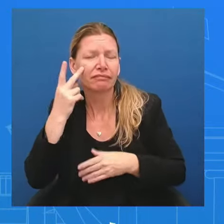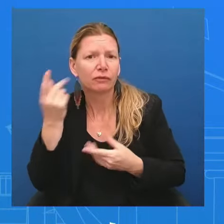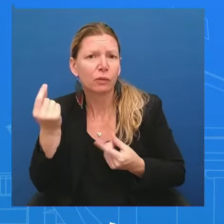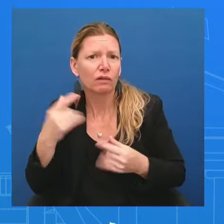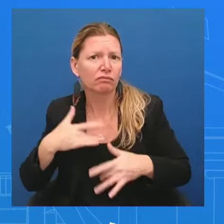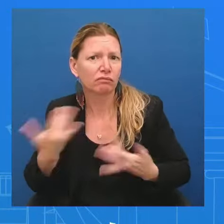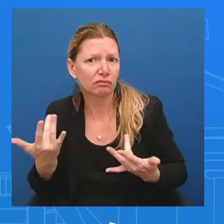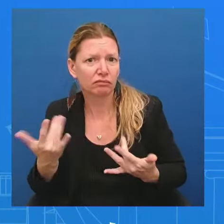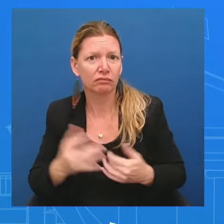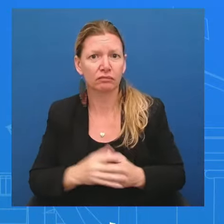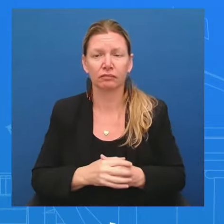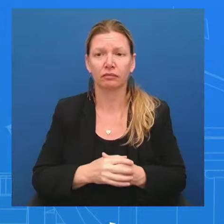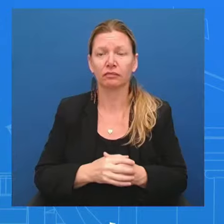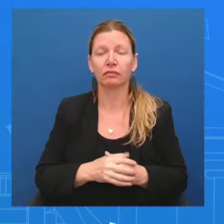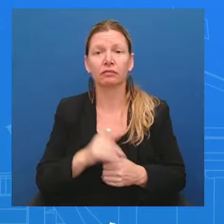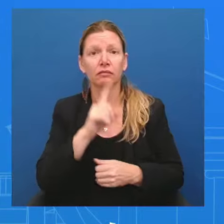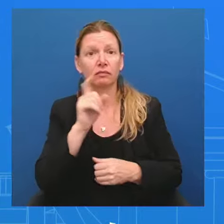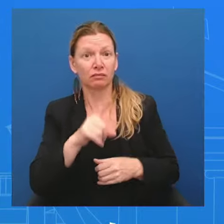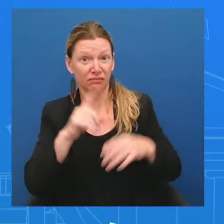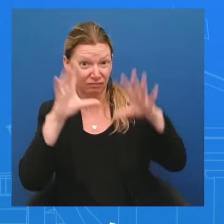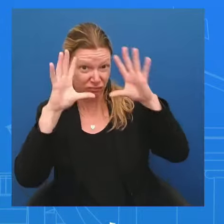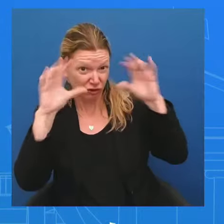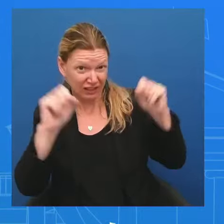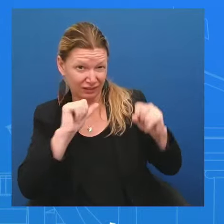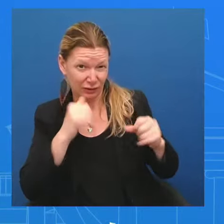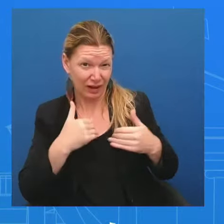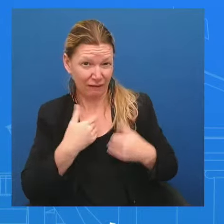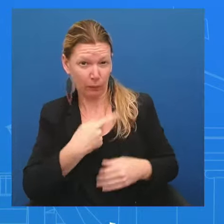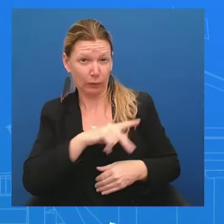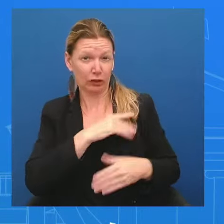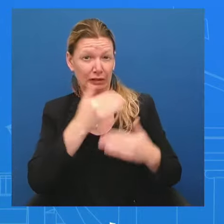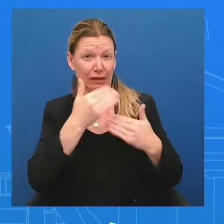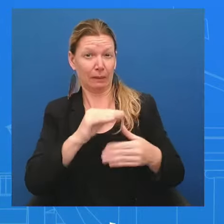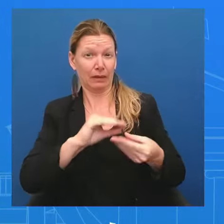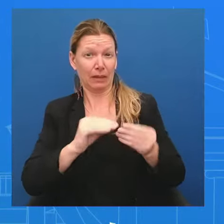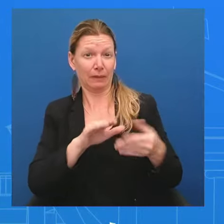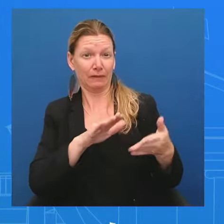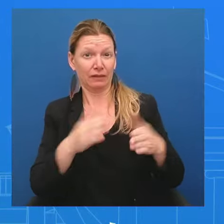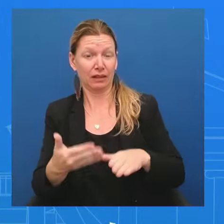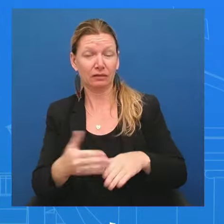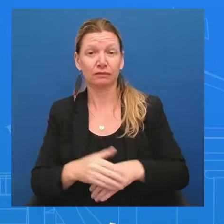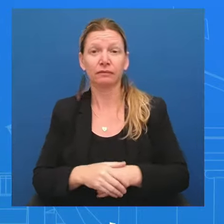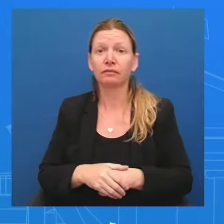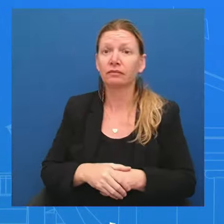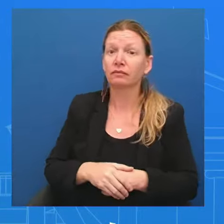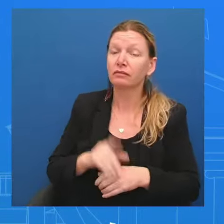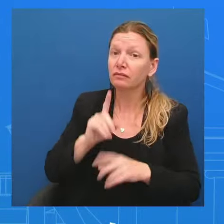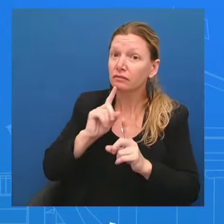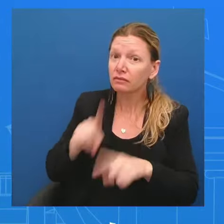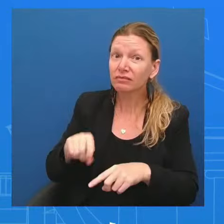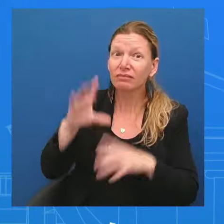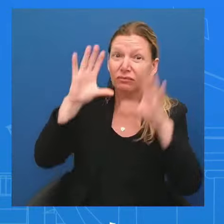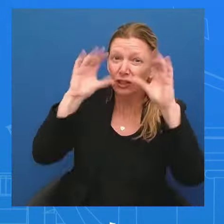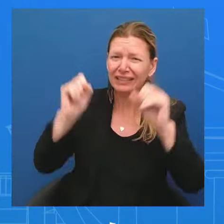Mr. Kirby: The President has been very clear and very direct about what our expectations are for Israeli operations